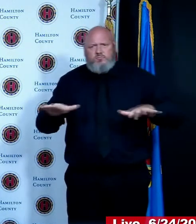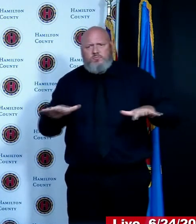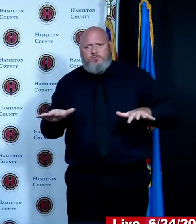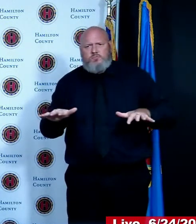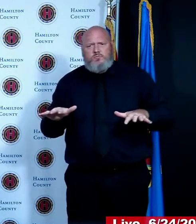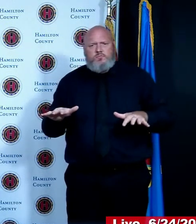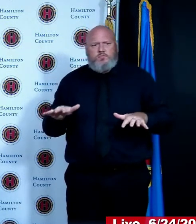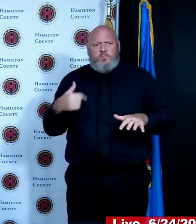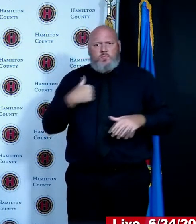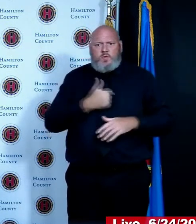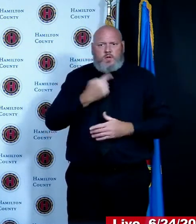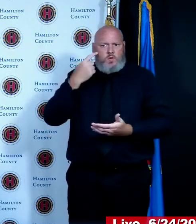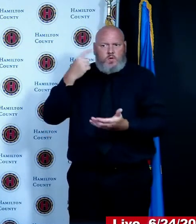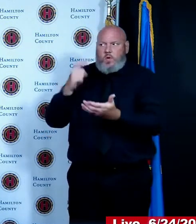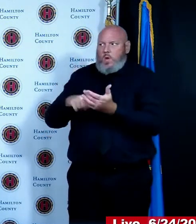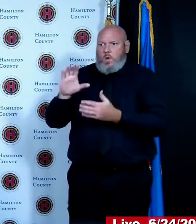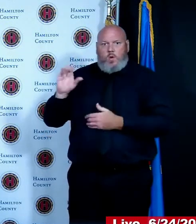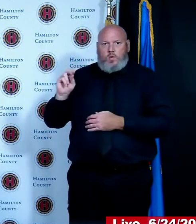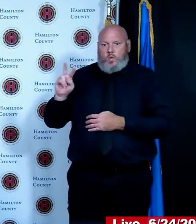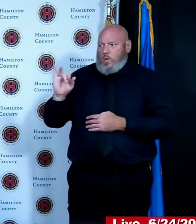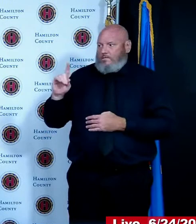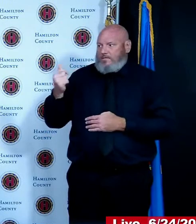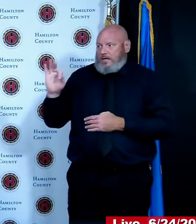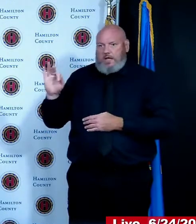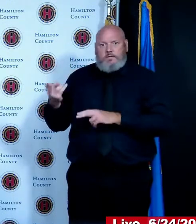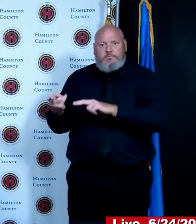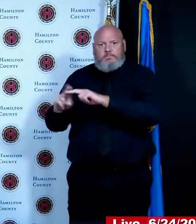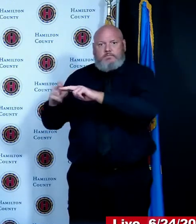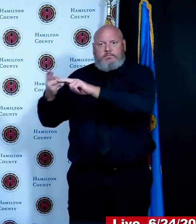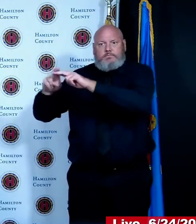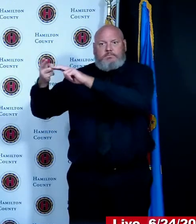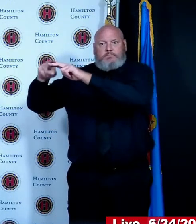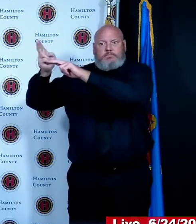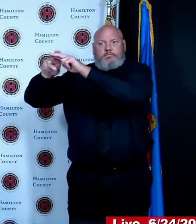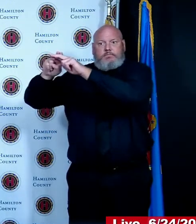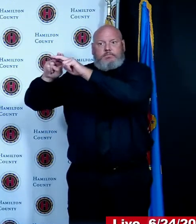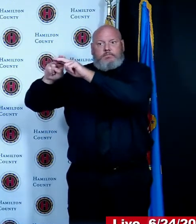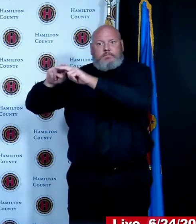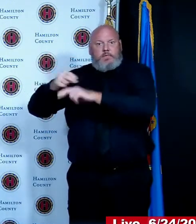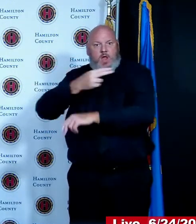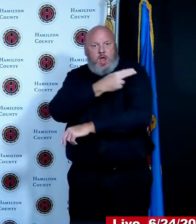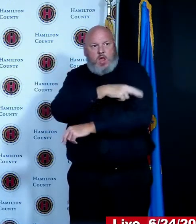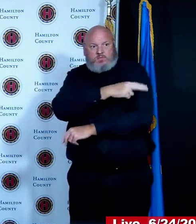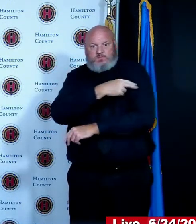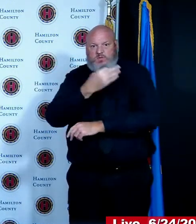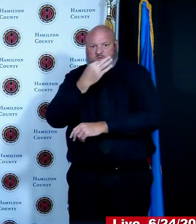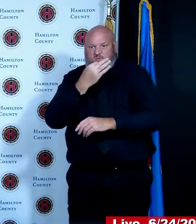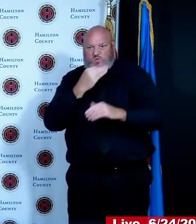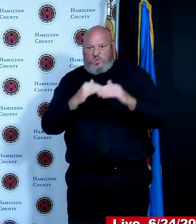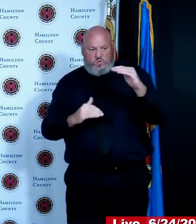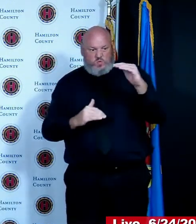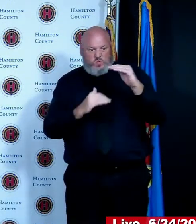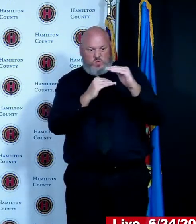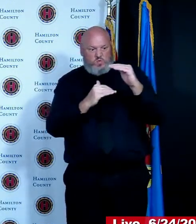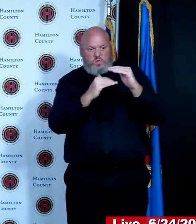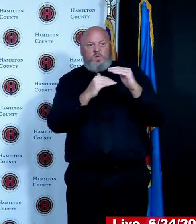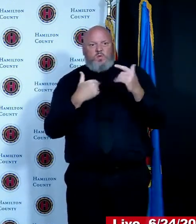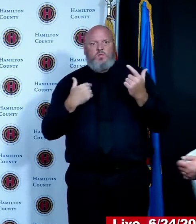to also become more concerned about the capacity of our hospitals so with that I'm going to turn it over to Greg Kesterman